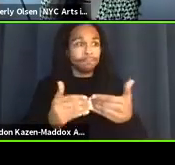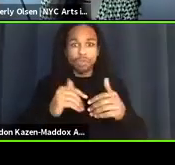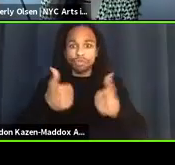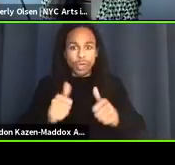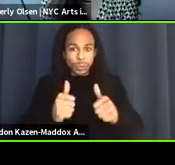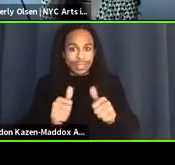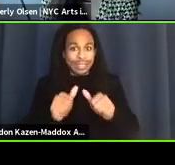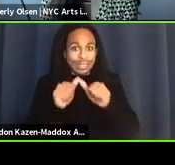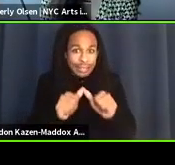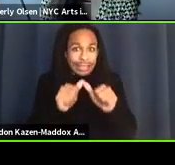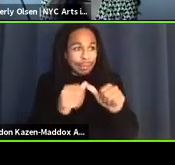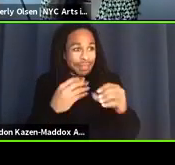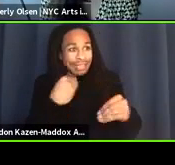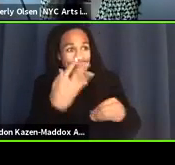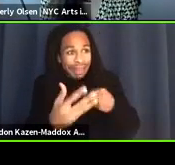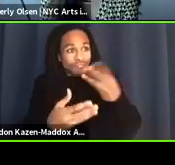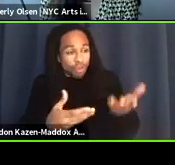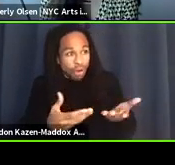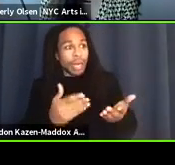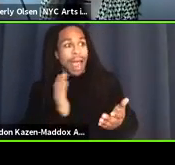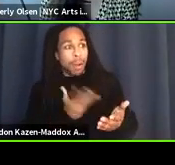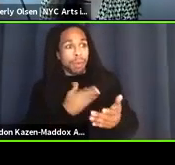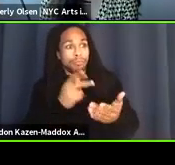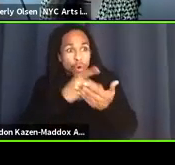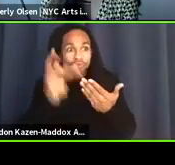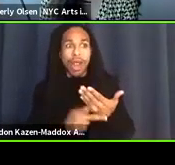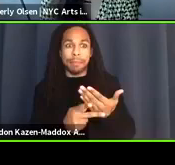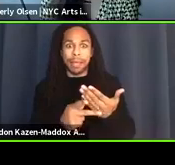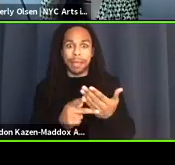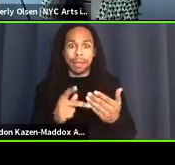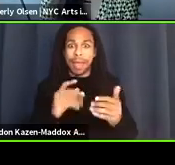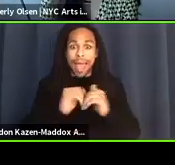what is your experience of what is happening with the digital space?